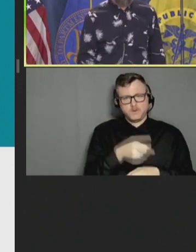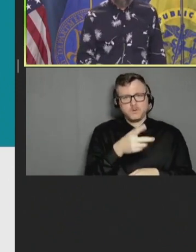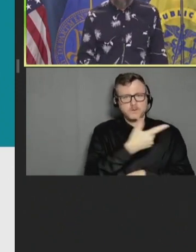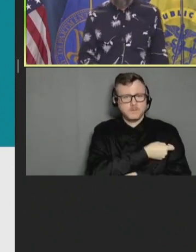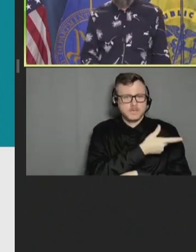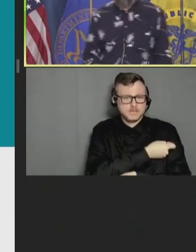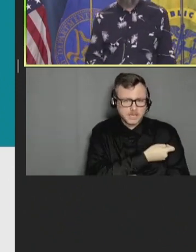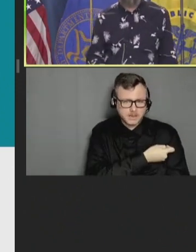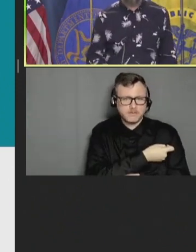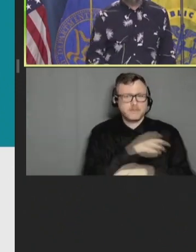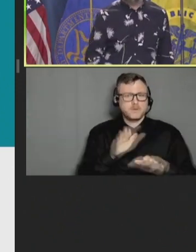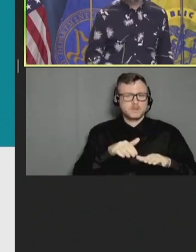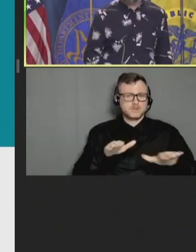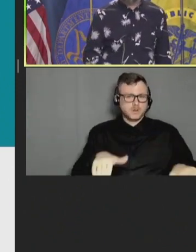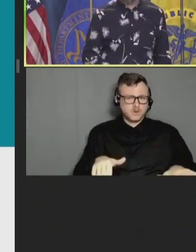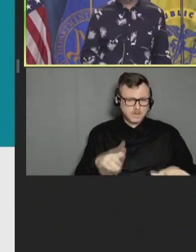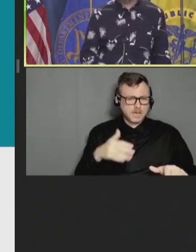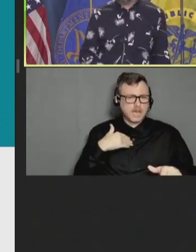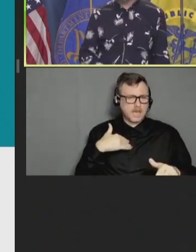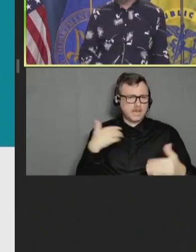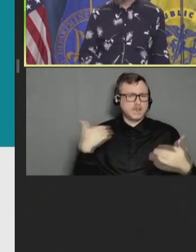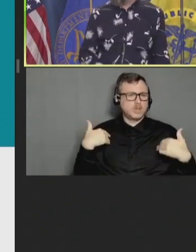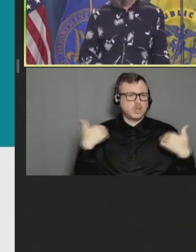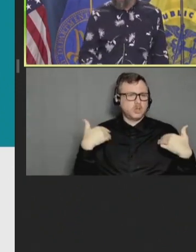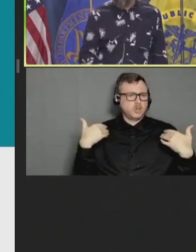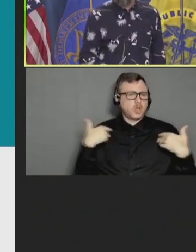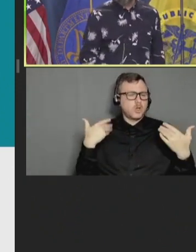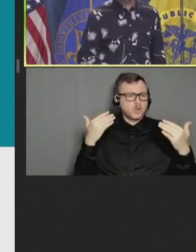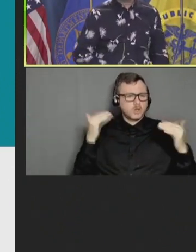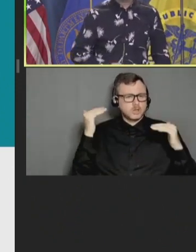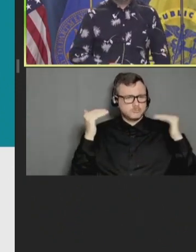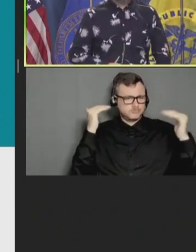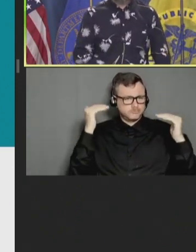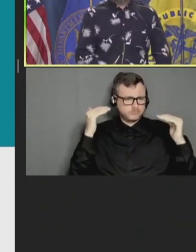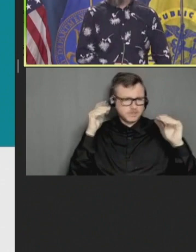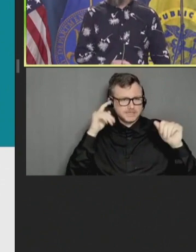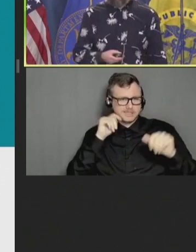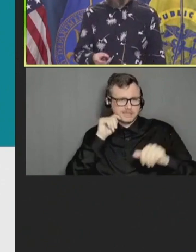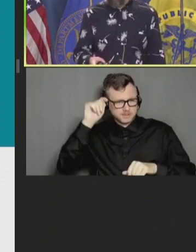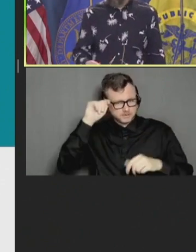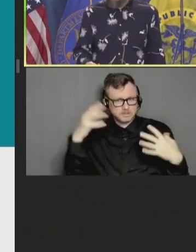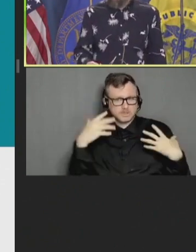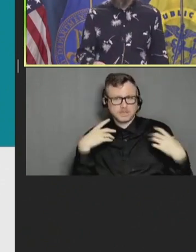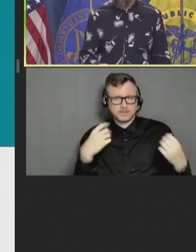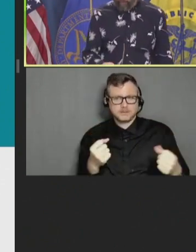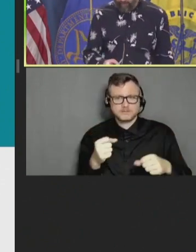health at the National Association of County and City Health Officials, which we also call NACCHO.